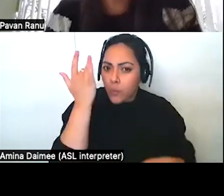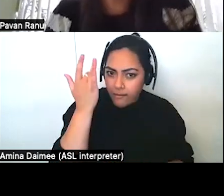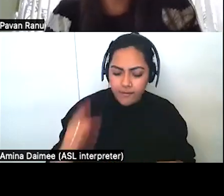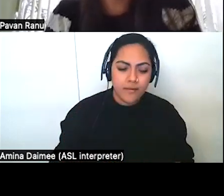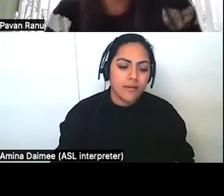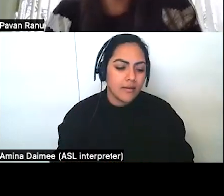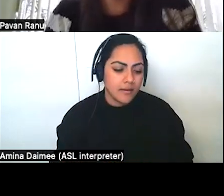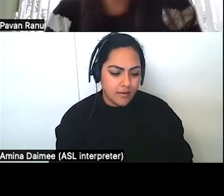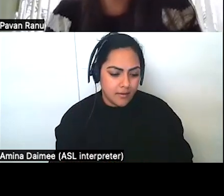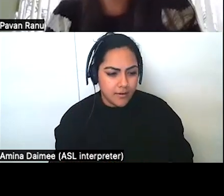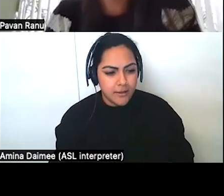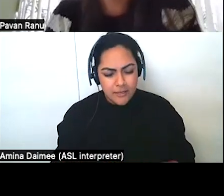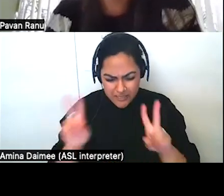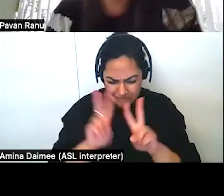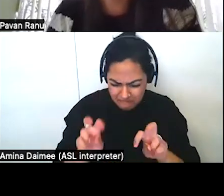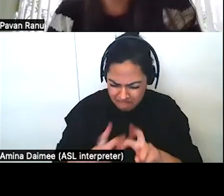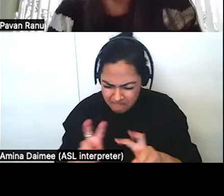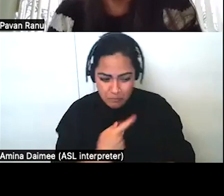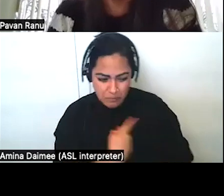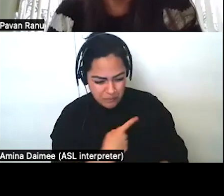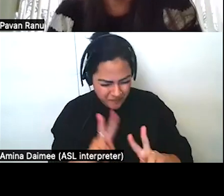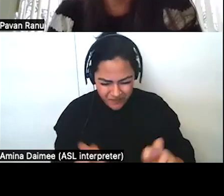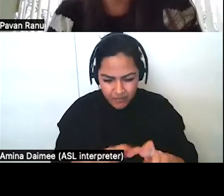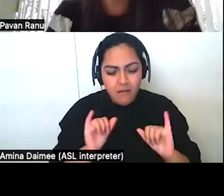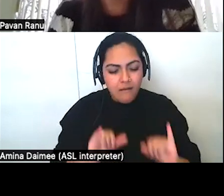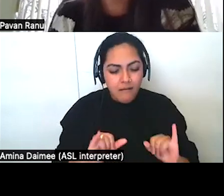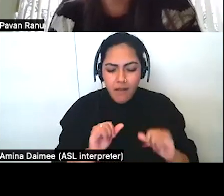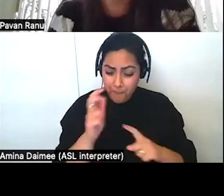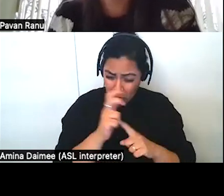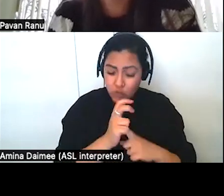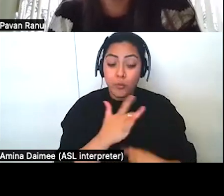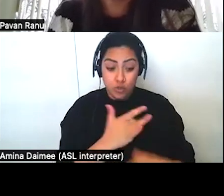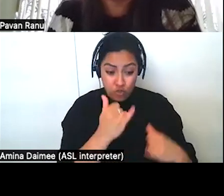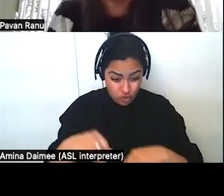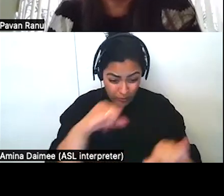and discovered that mushrooms are more than a trend. They're technically part of an aesthetic.